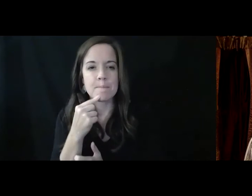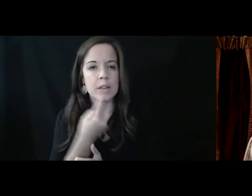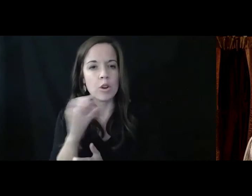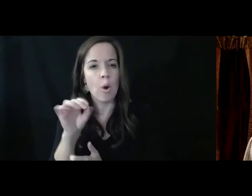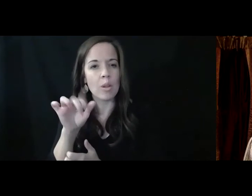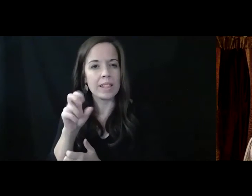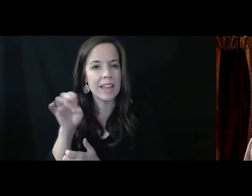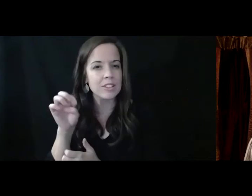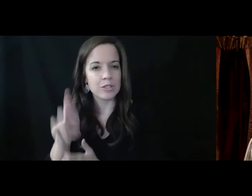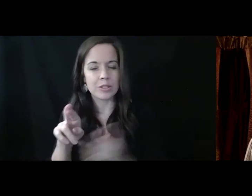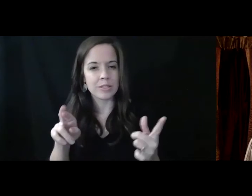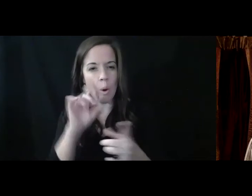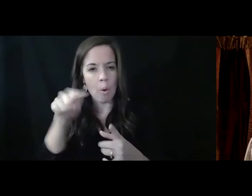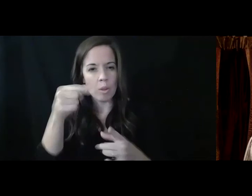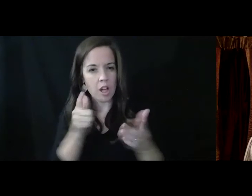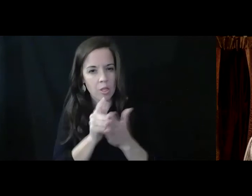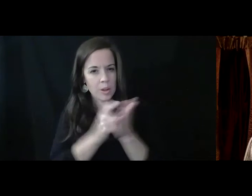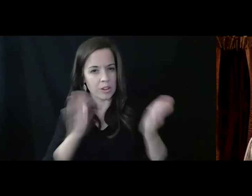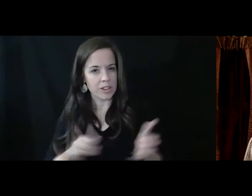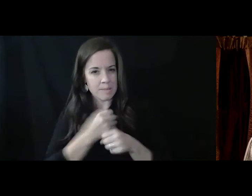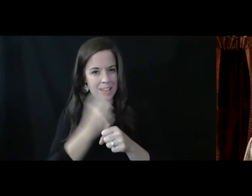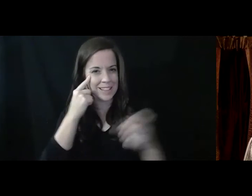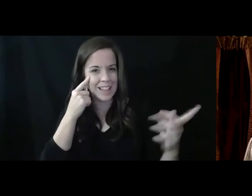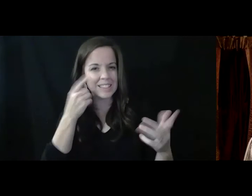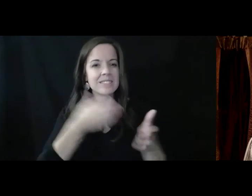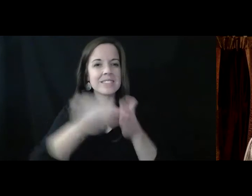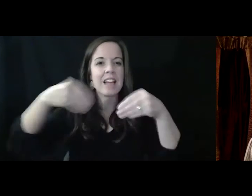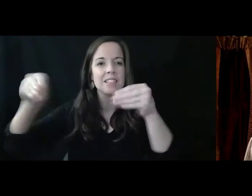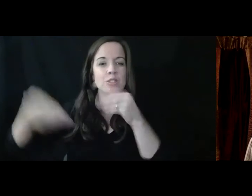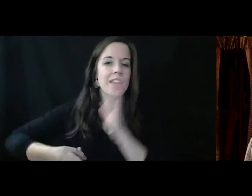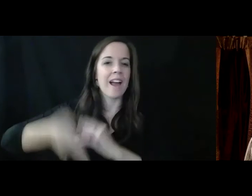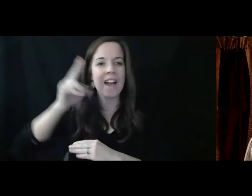of it // and sell it to the highest bidder// like a snake that ate a parrot whole // spits